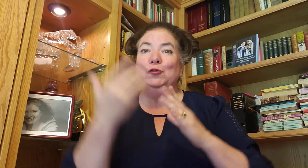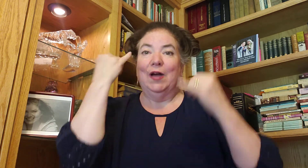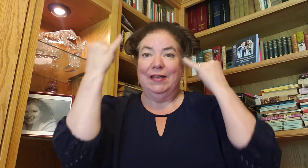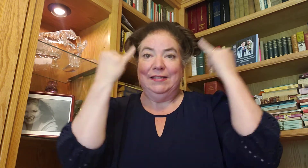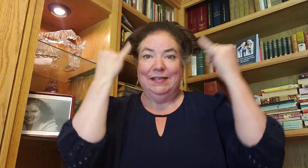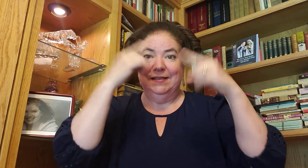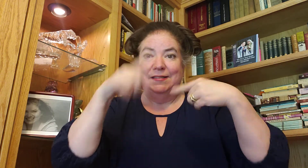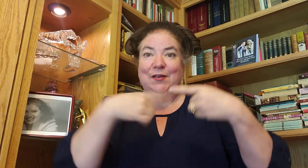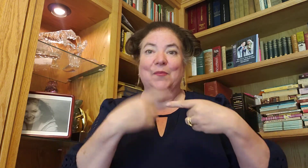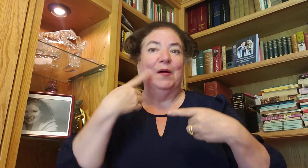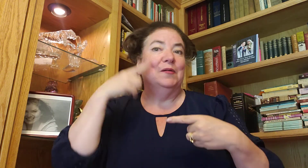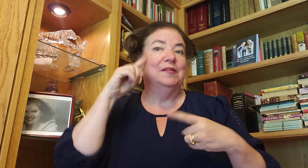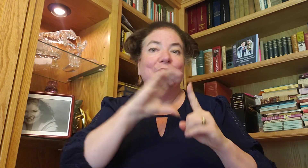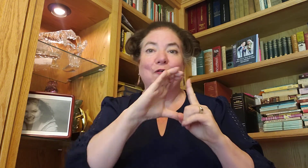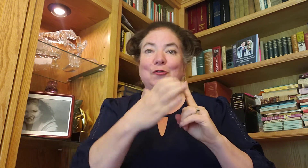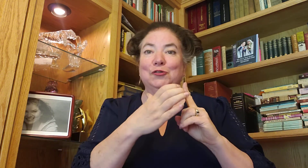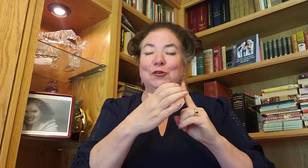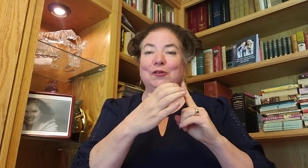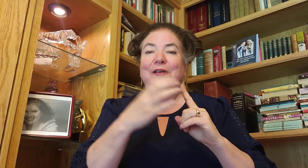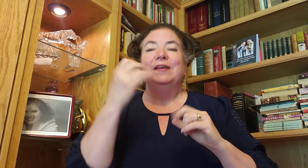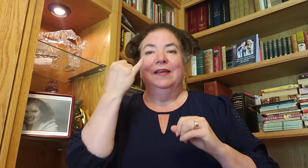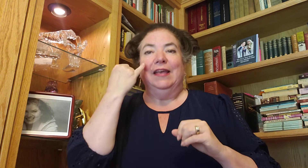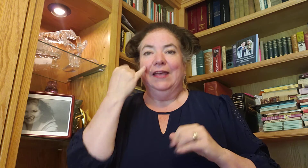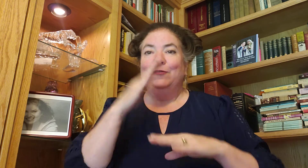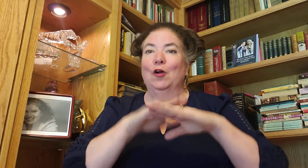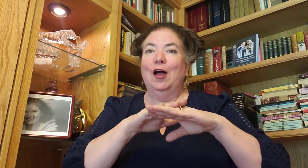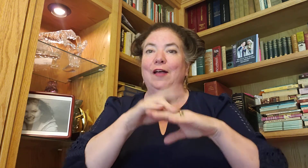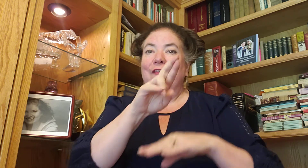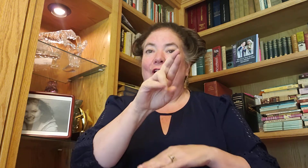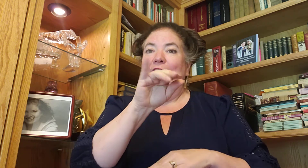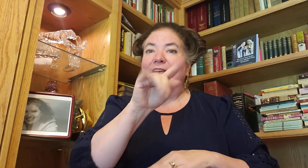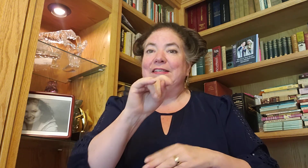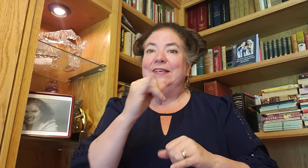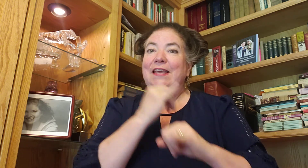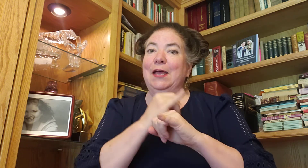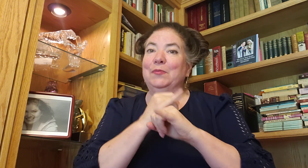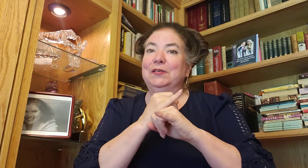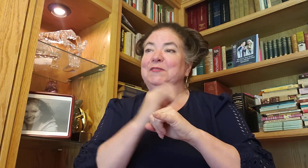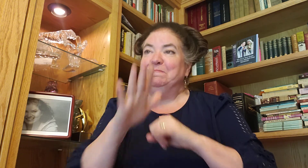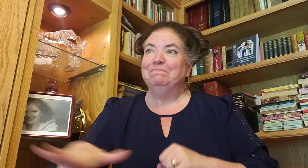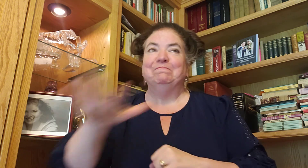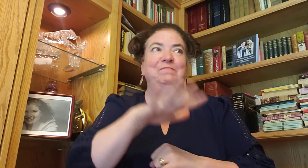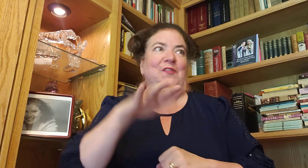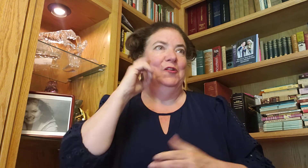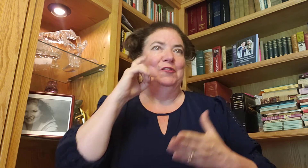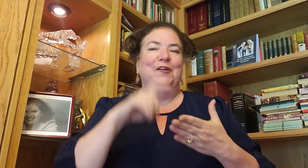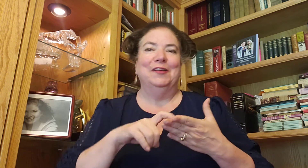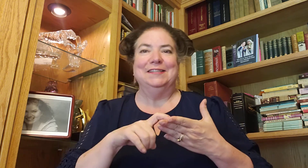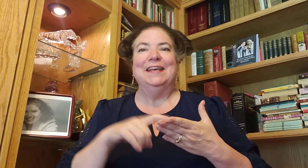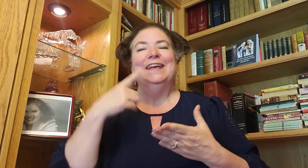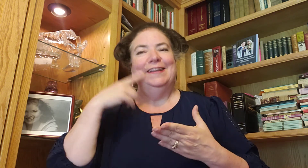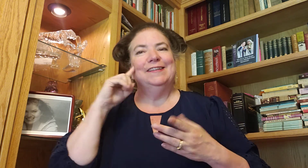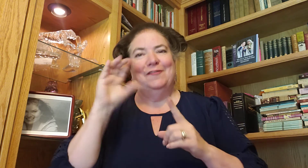new ideas about Deaf culture. If you're on the RIT campus, you'll notice Deaf